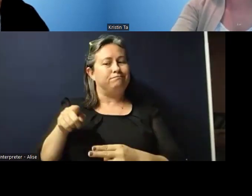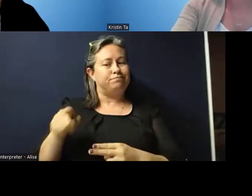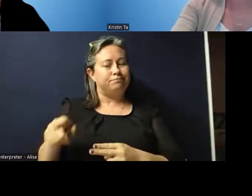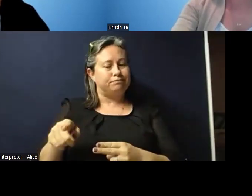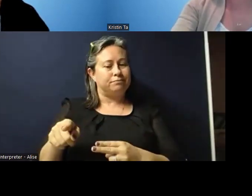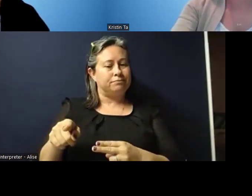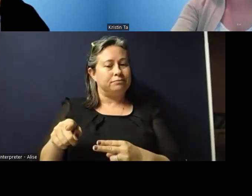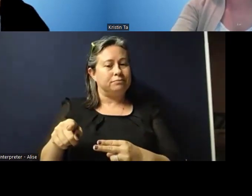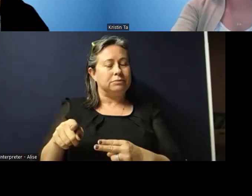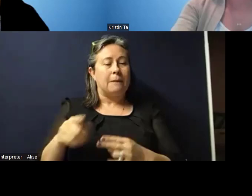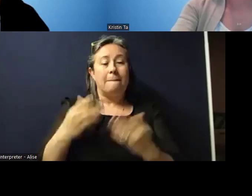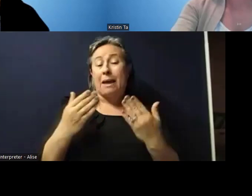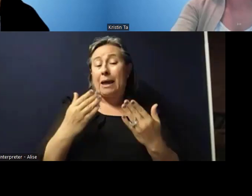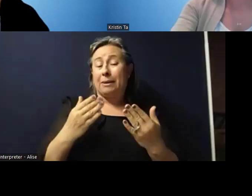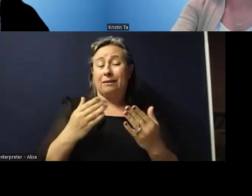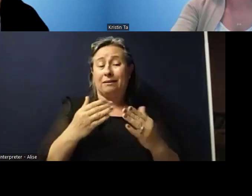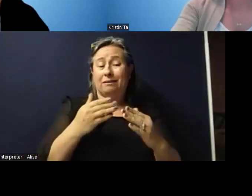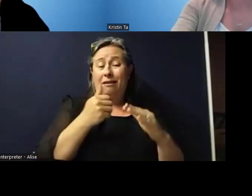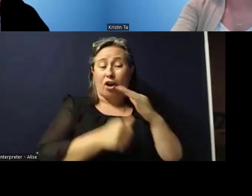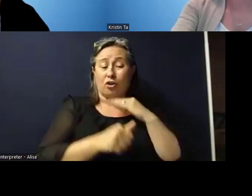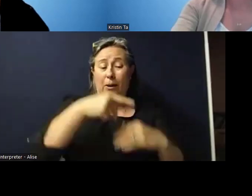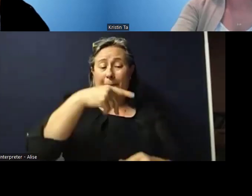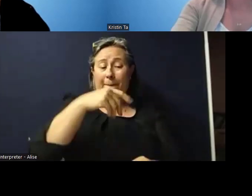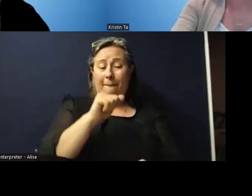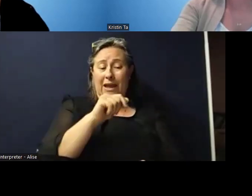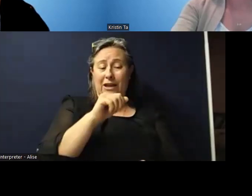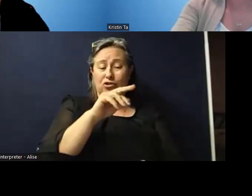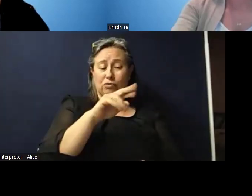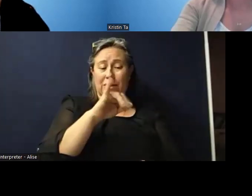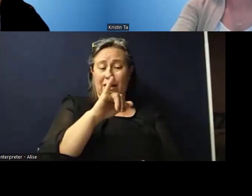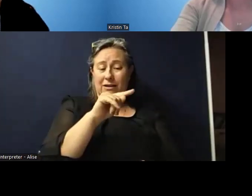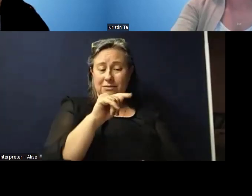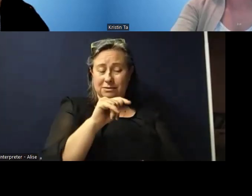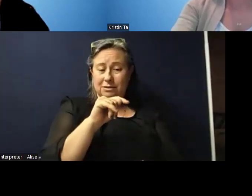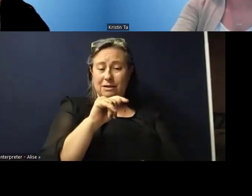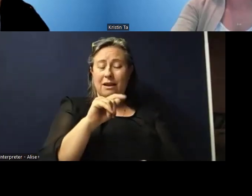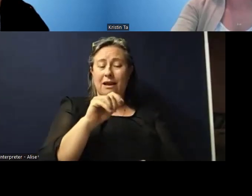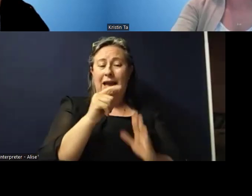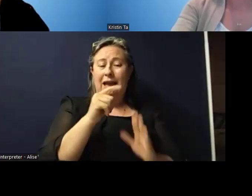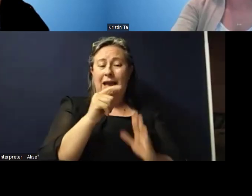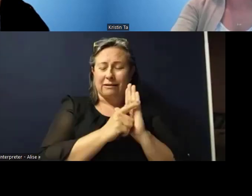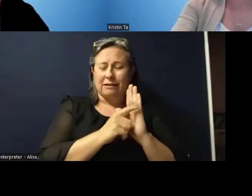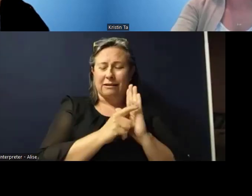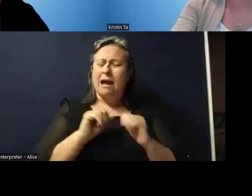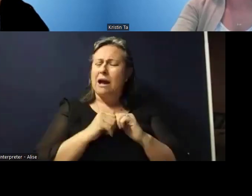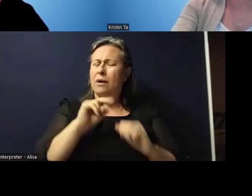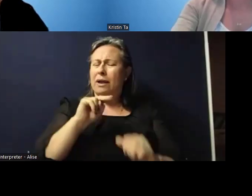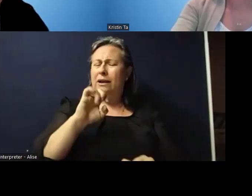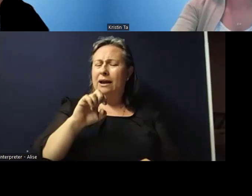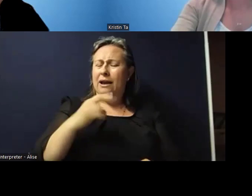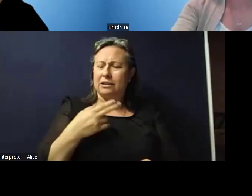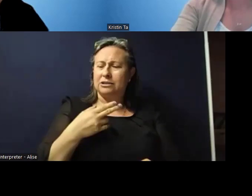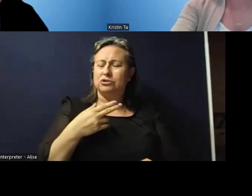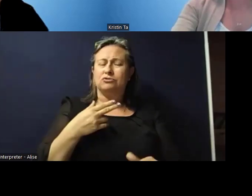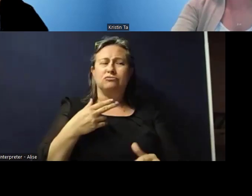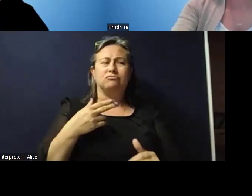or other regulations. How does NIH either work to assuage some of these concerns,